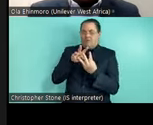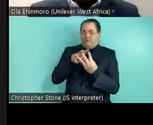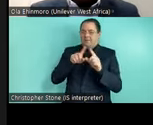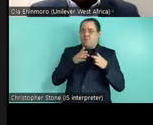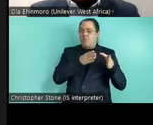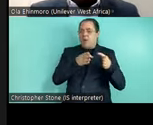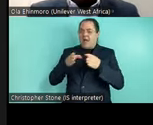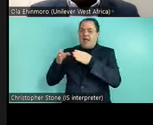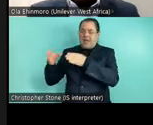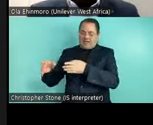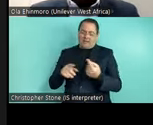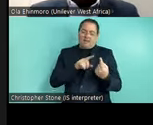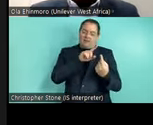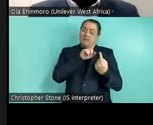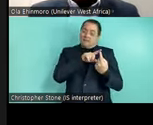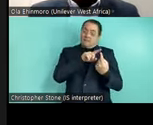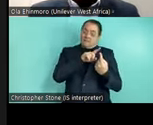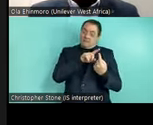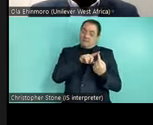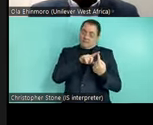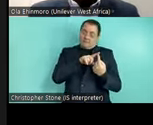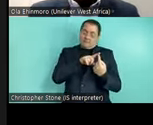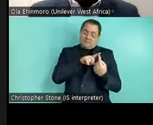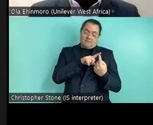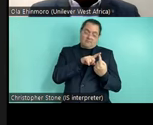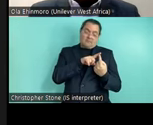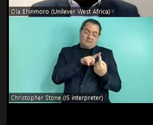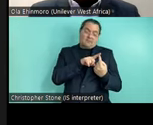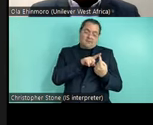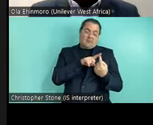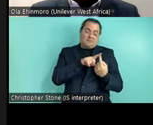in order. 15:04:52 By creating the level of accessibility,